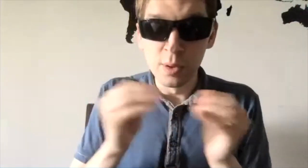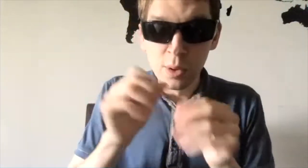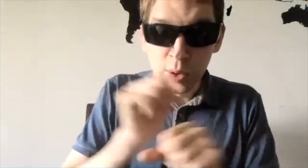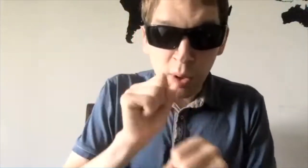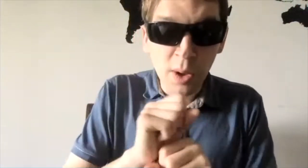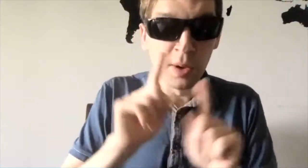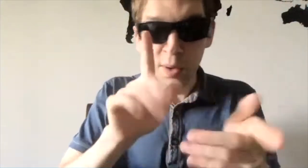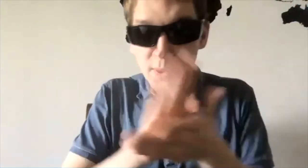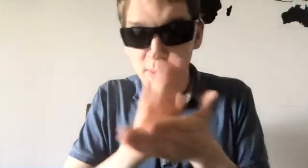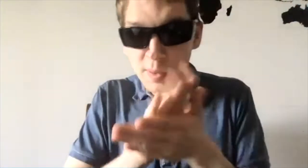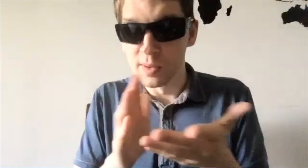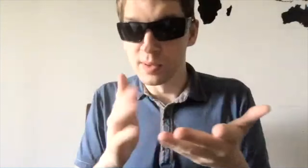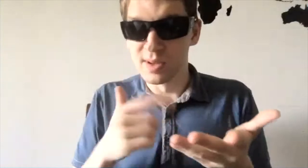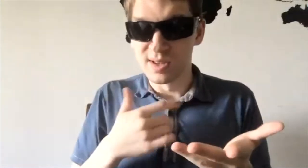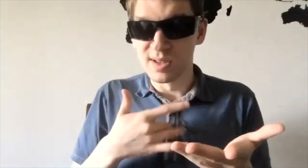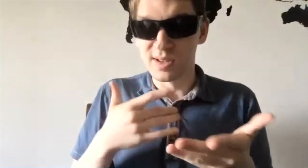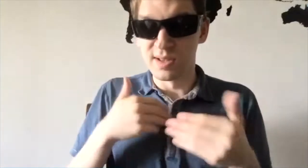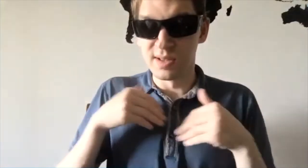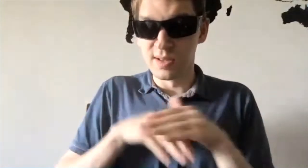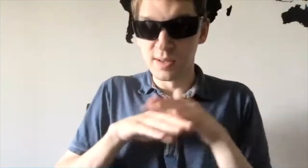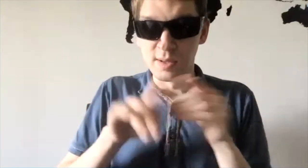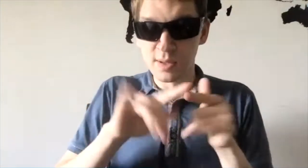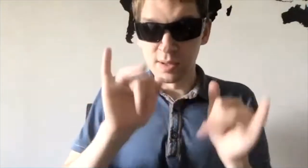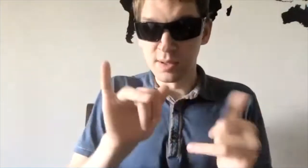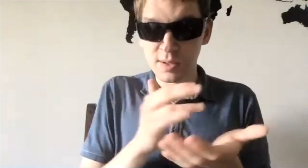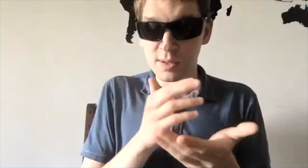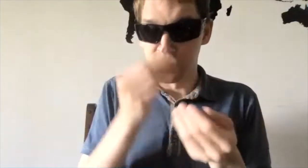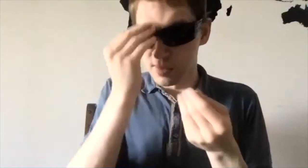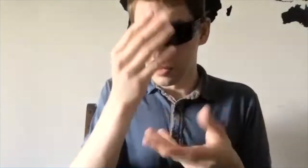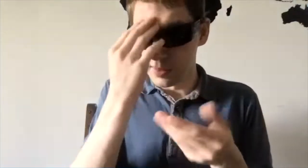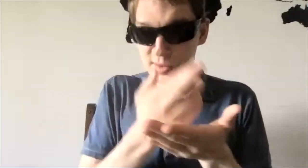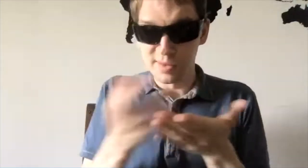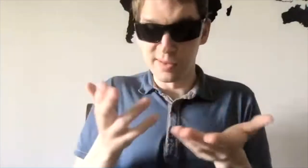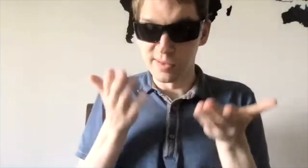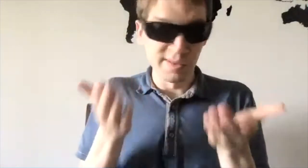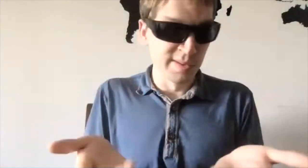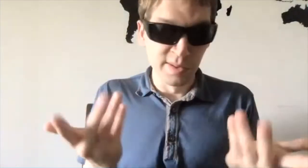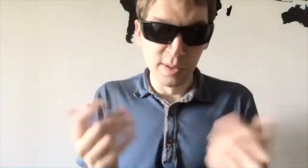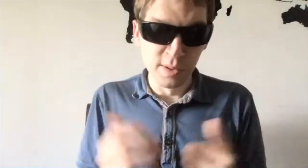with schools and other businesses and providing communication access and to break down barriers.